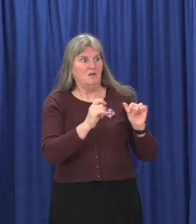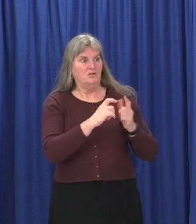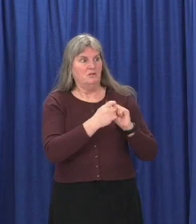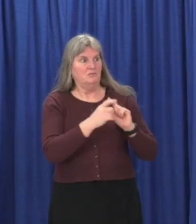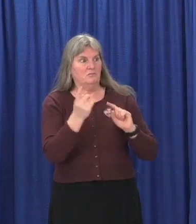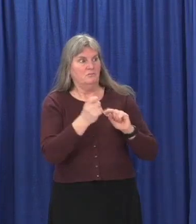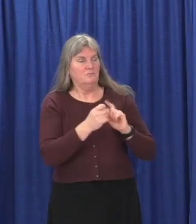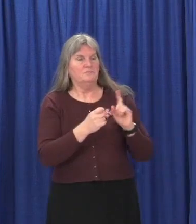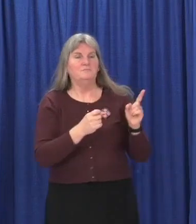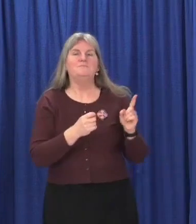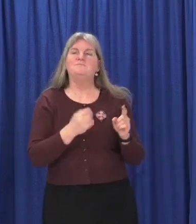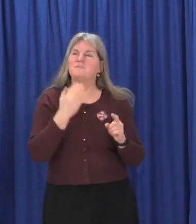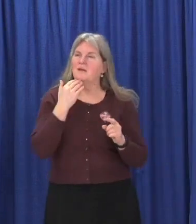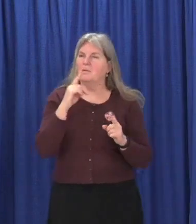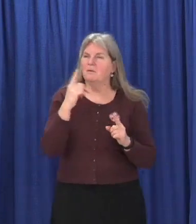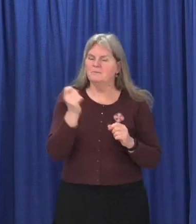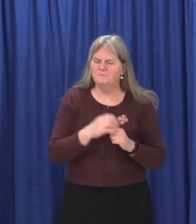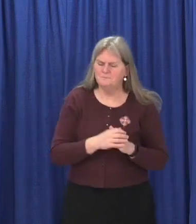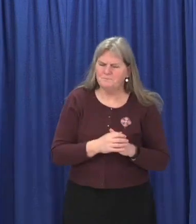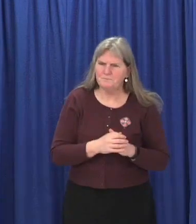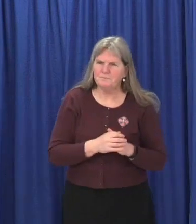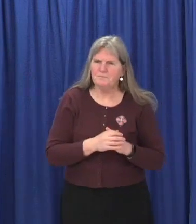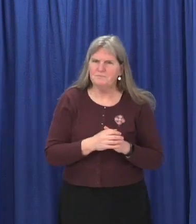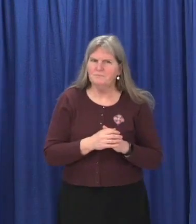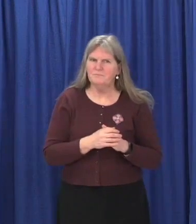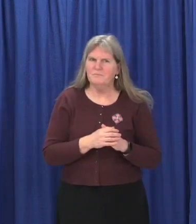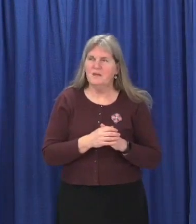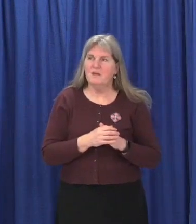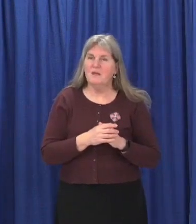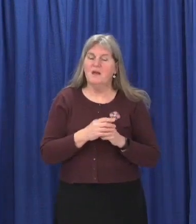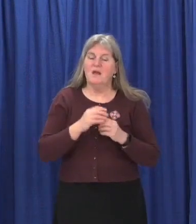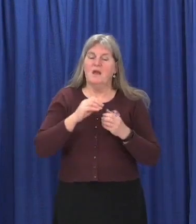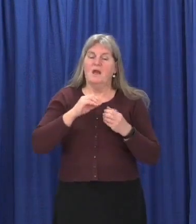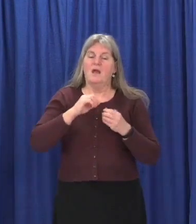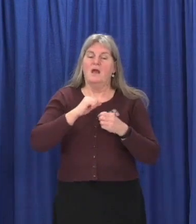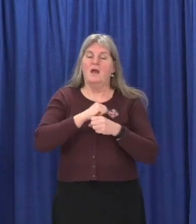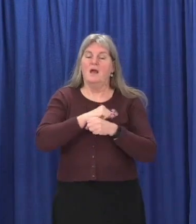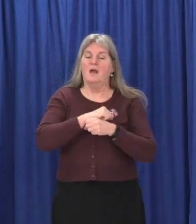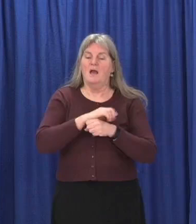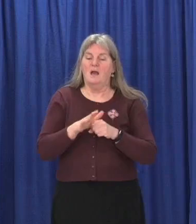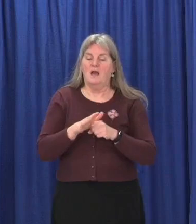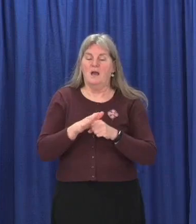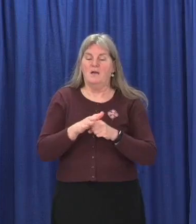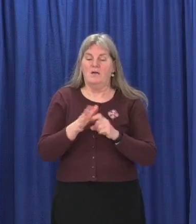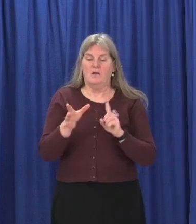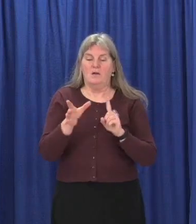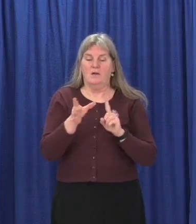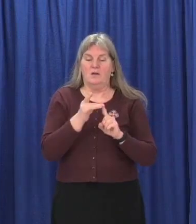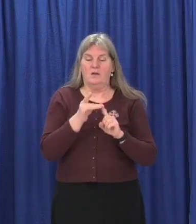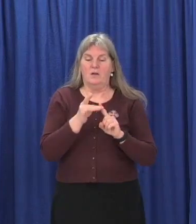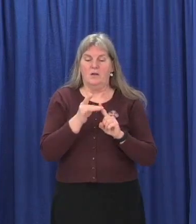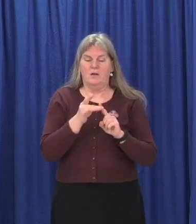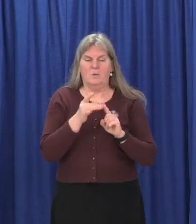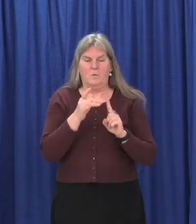So I think what's really important when we look at case activity, is to look at the number